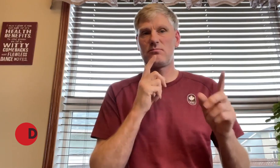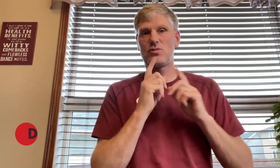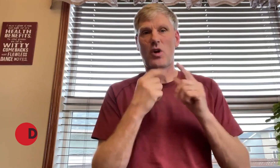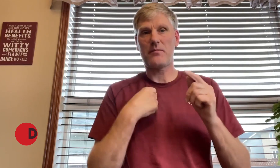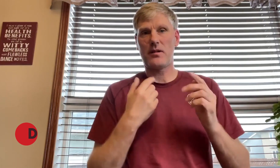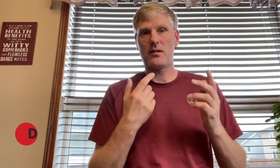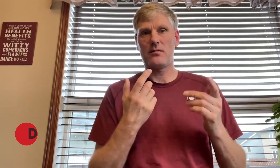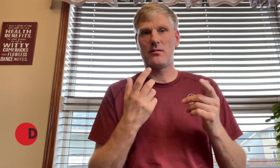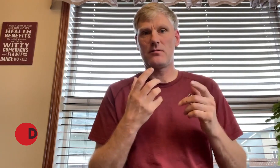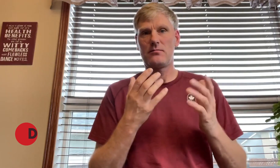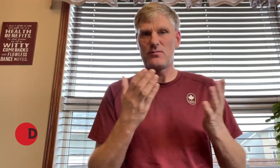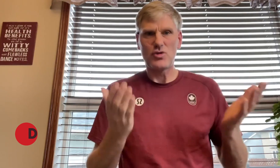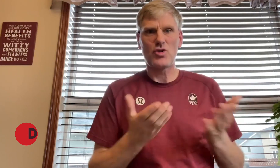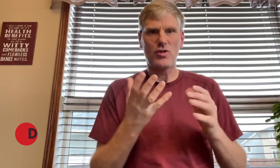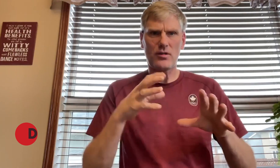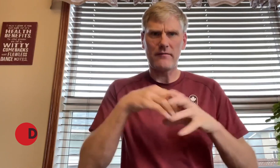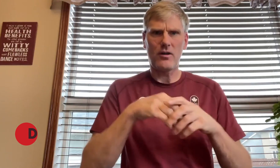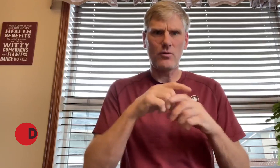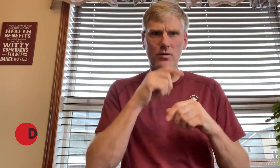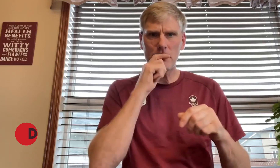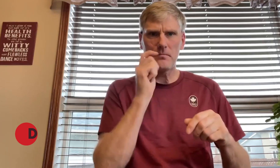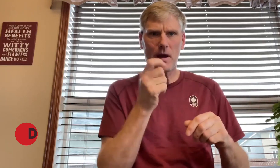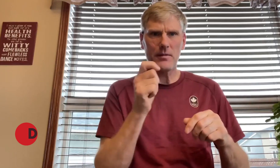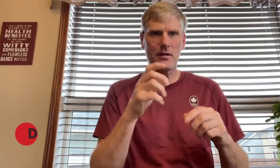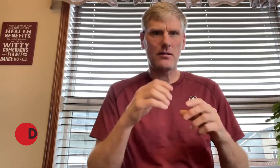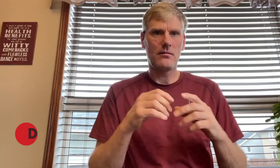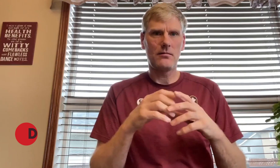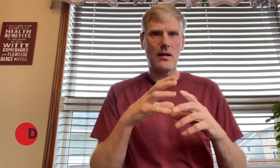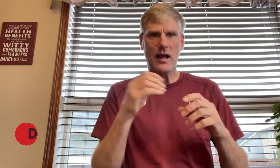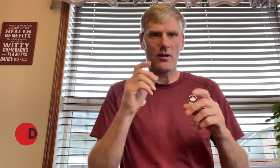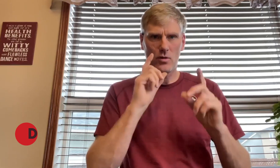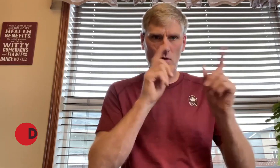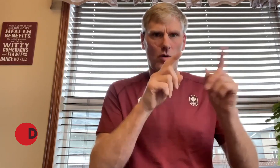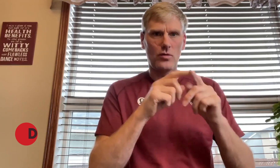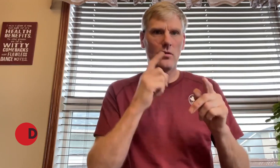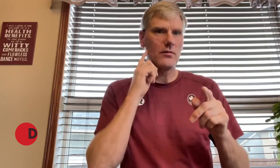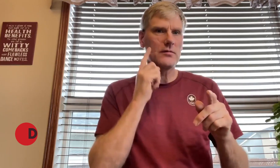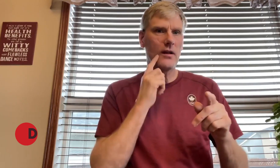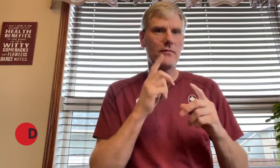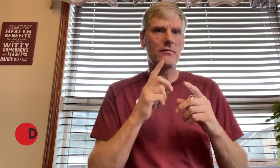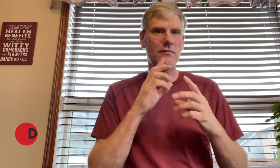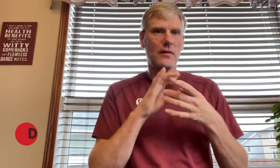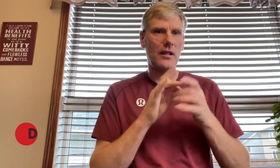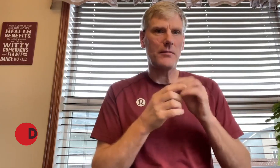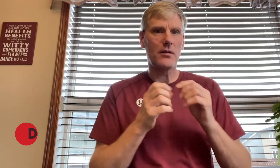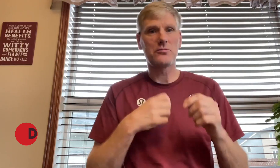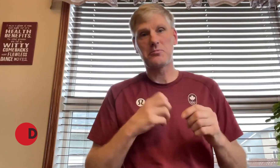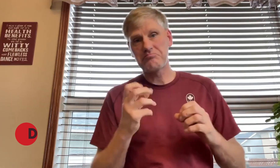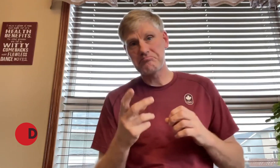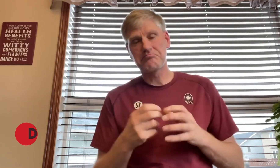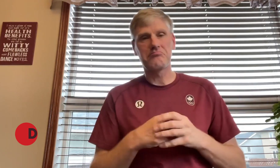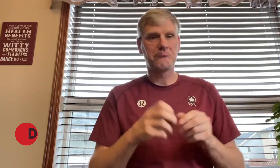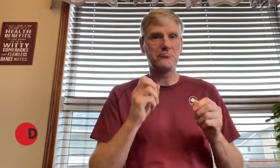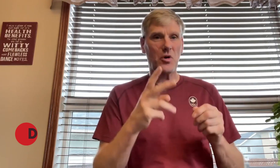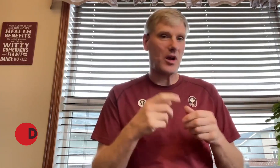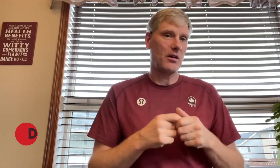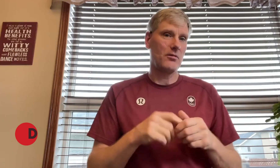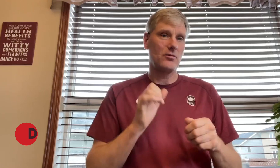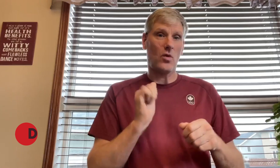talked to me and encouraged me to play and attend the Deaflympics.